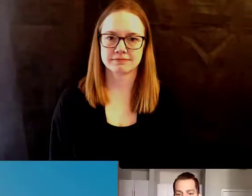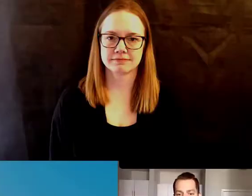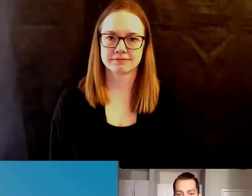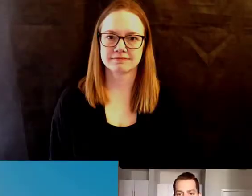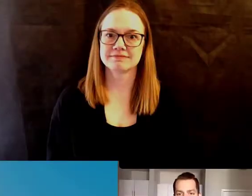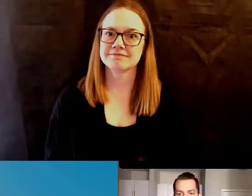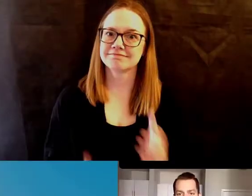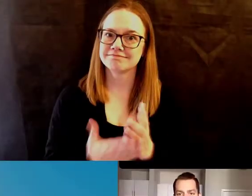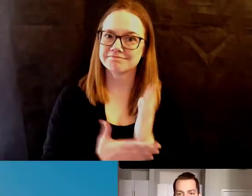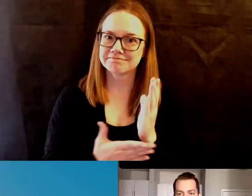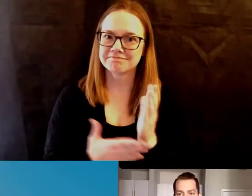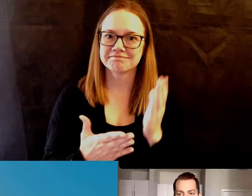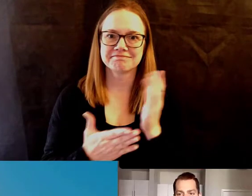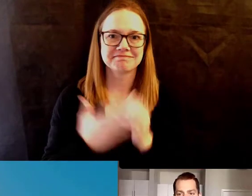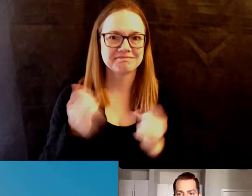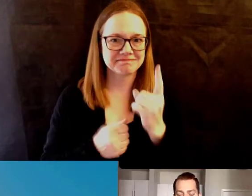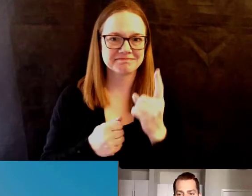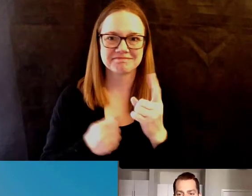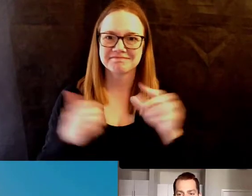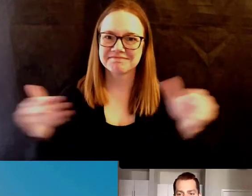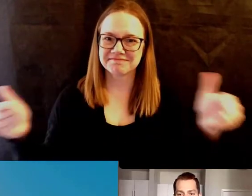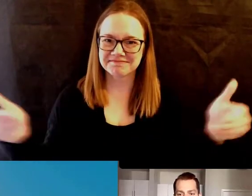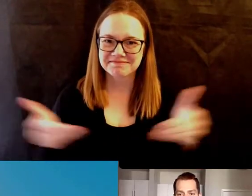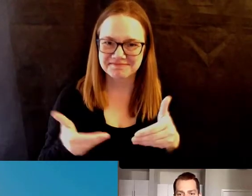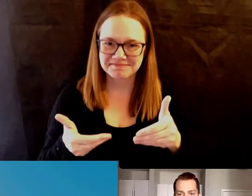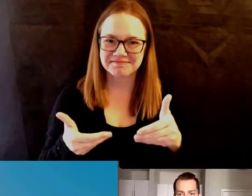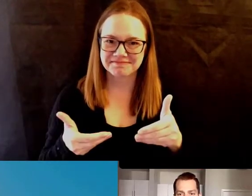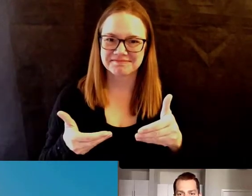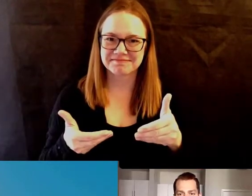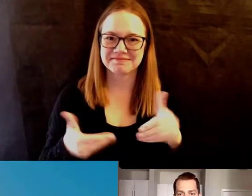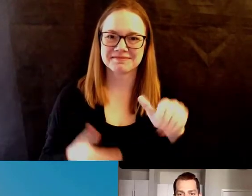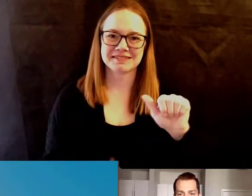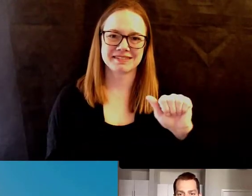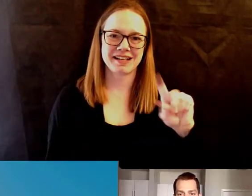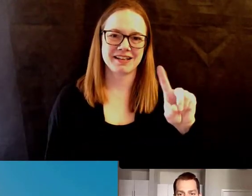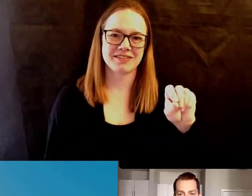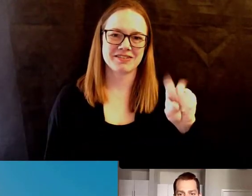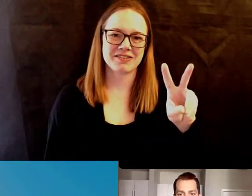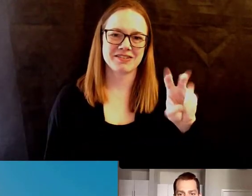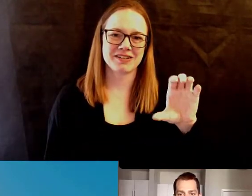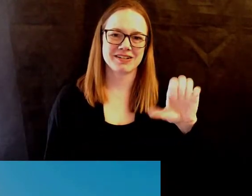All right, everyone. Welcome to Advocacy 201.